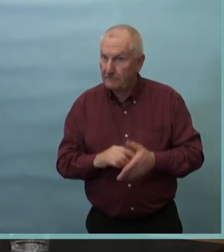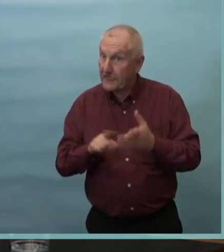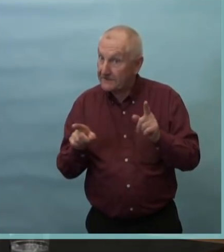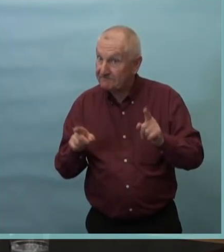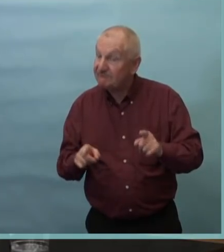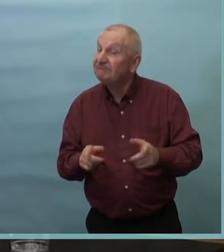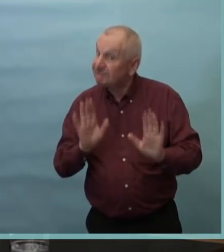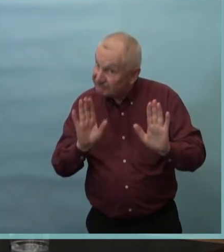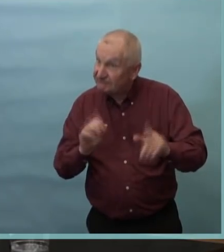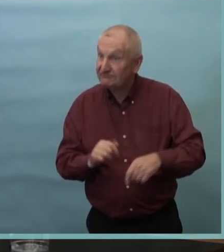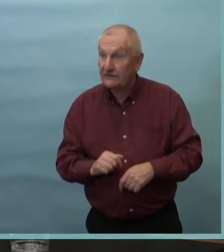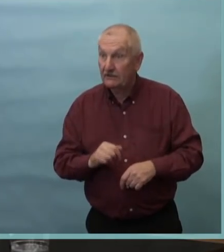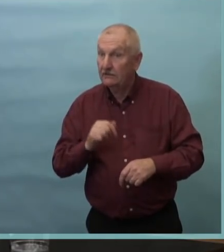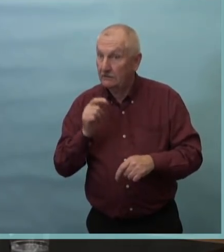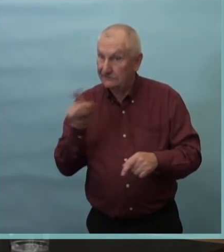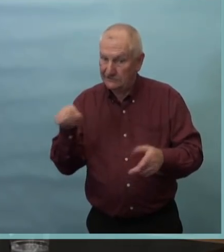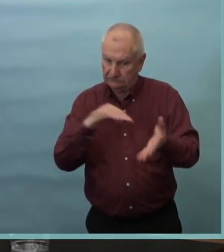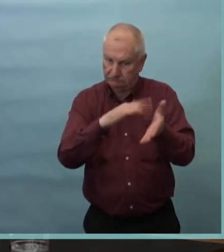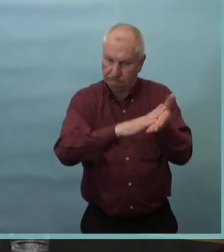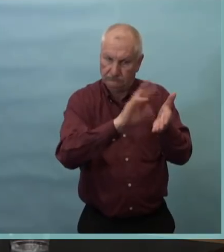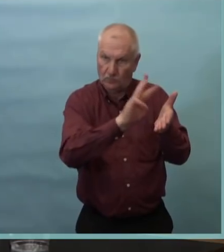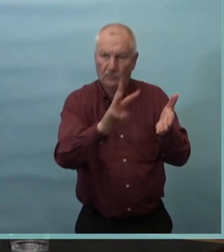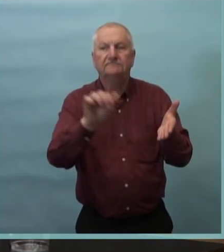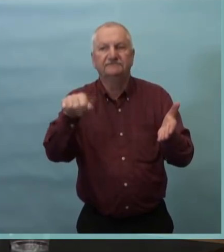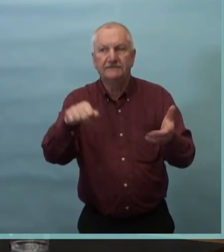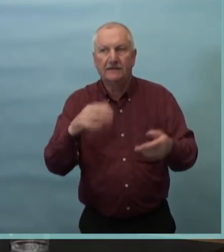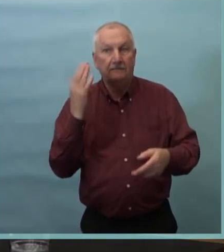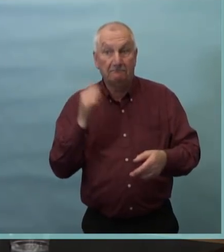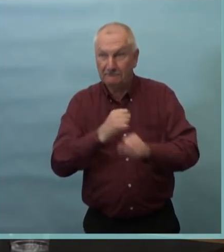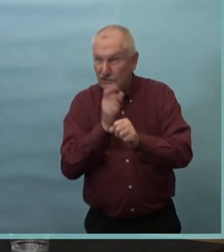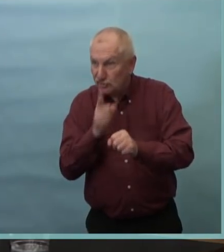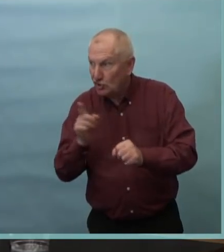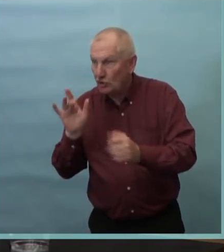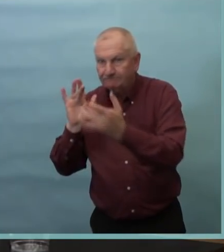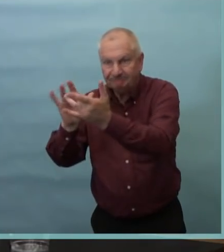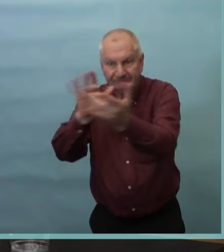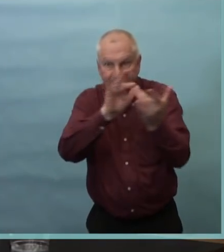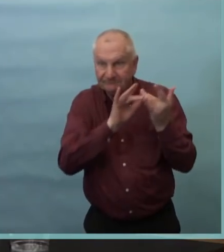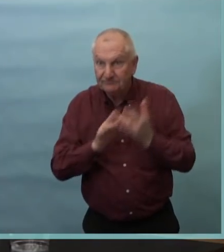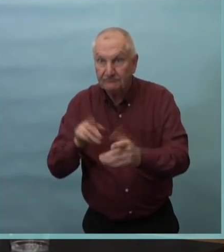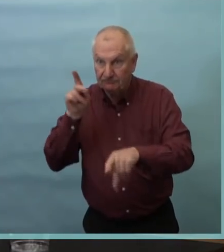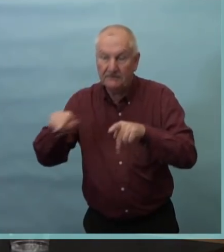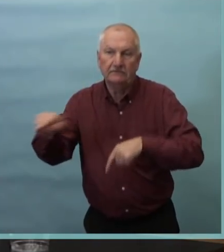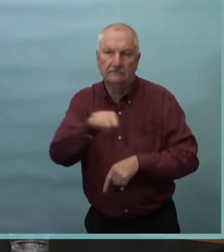everyone with the contact tracing so I don't I don't know off and on on you